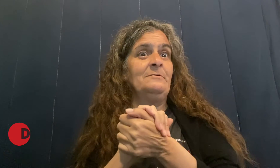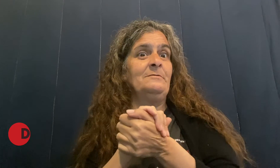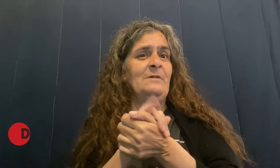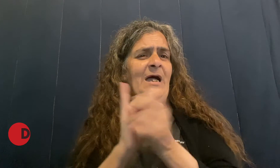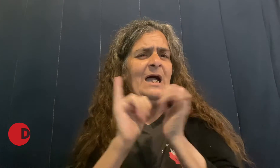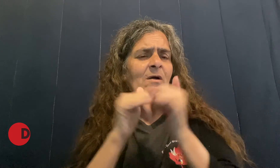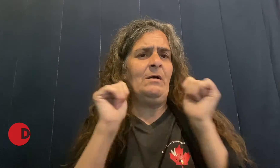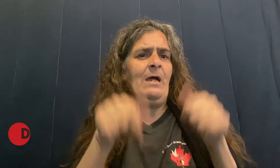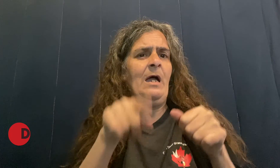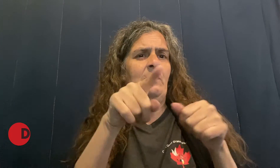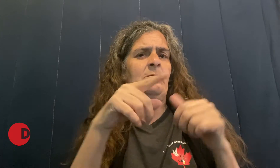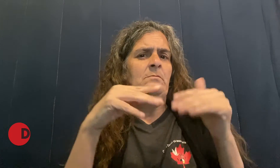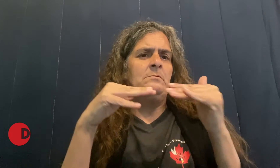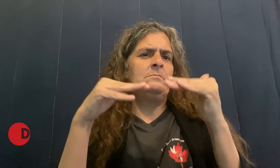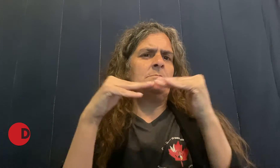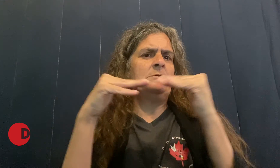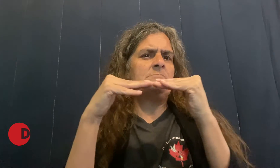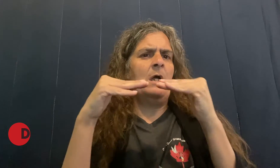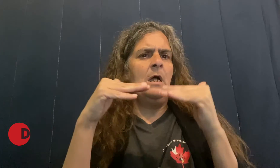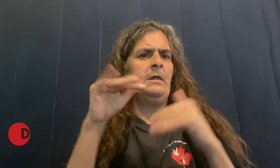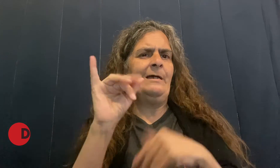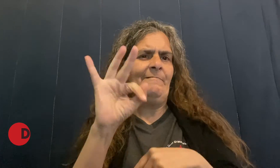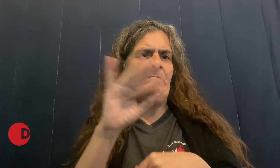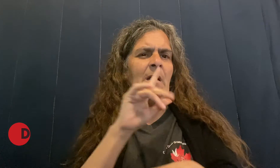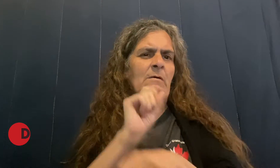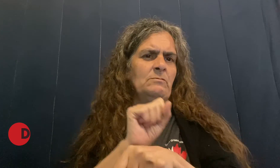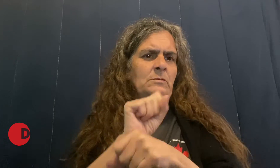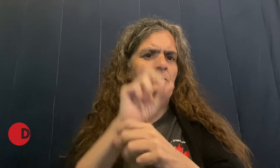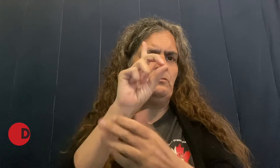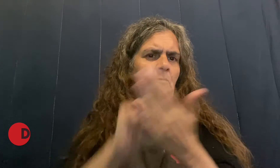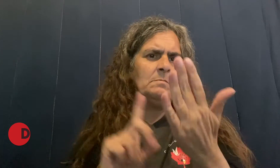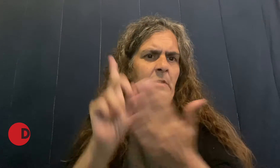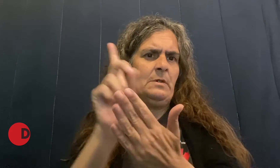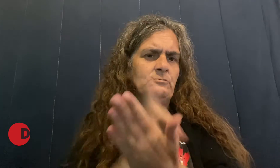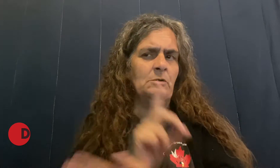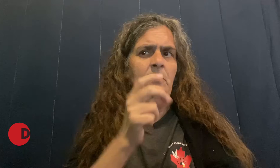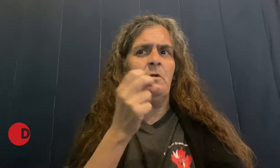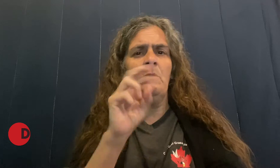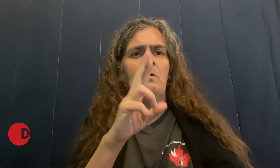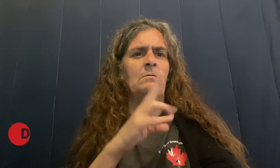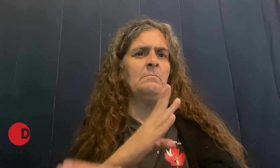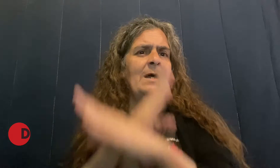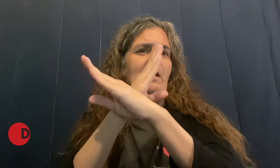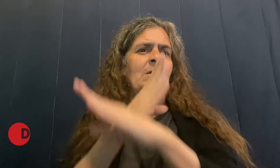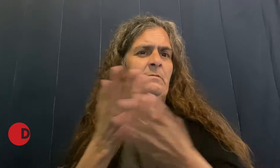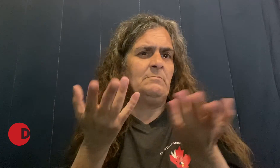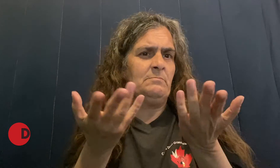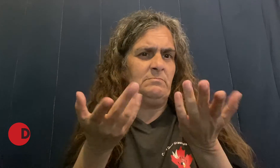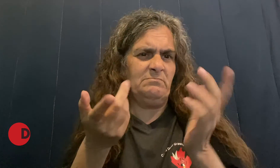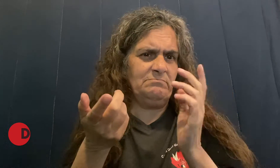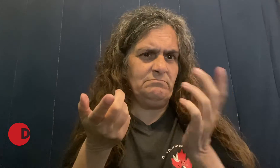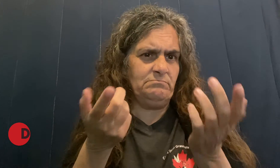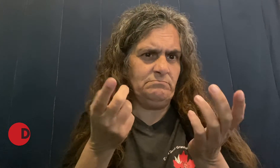How can you determine if they actually discriminate or have barriers?